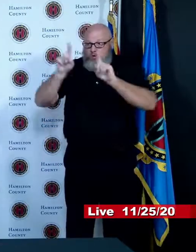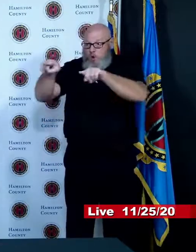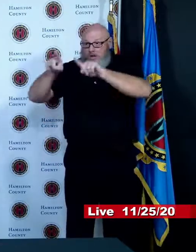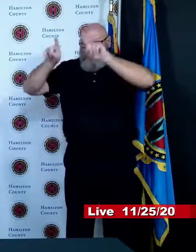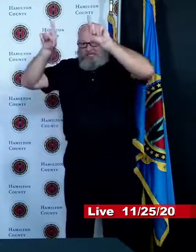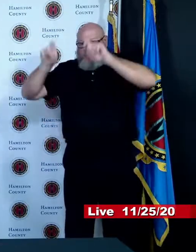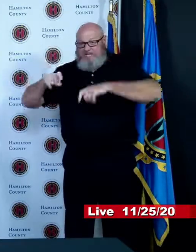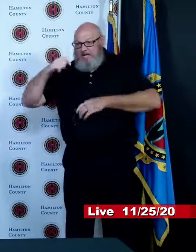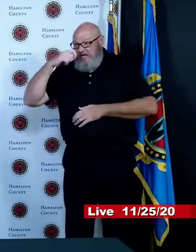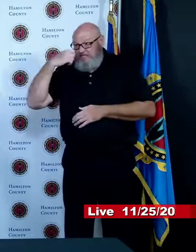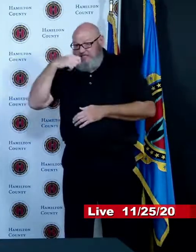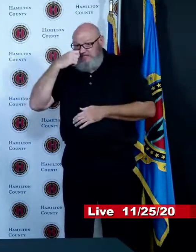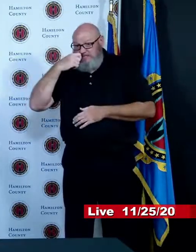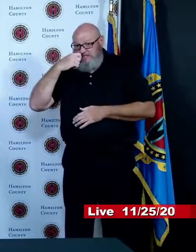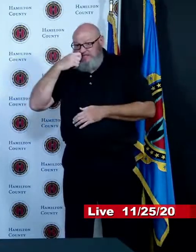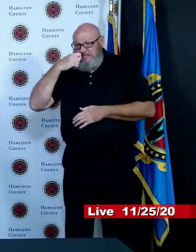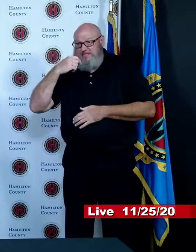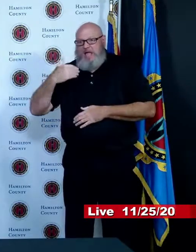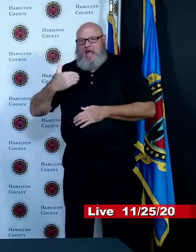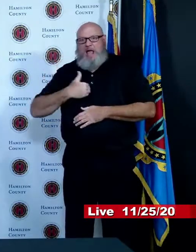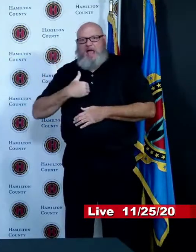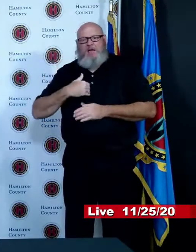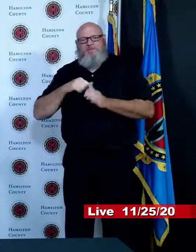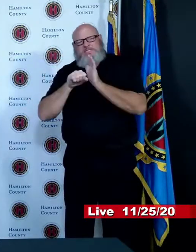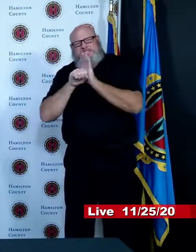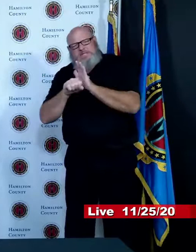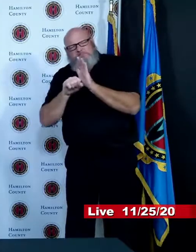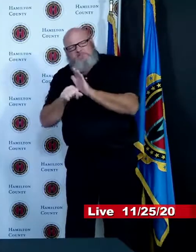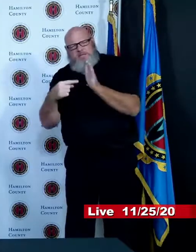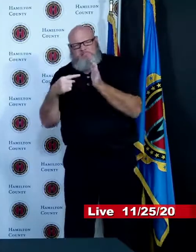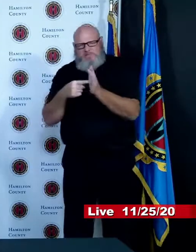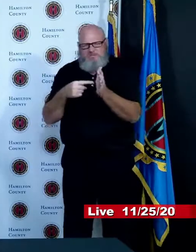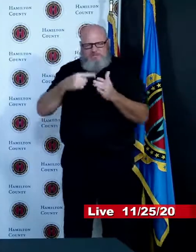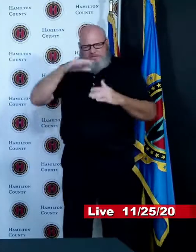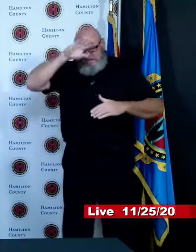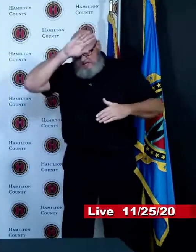don't leave your home until you have your test results and they're negative it's important